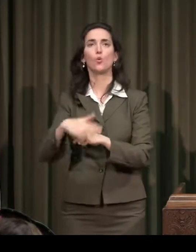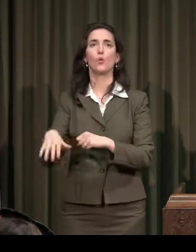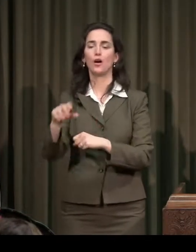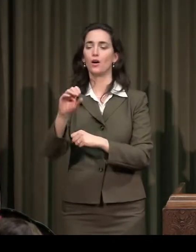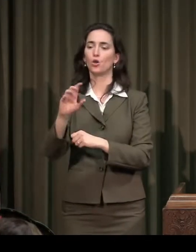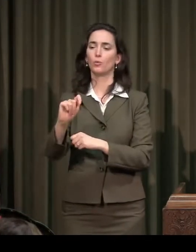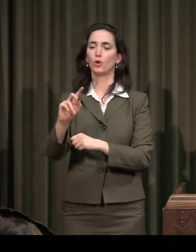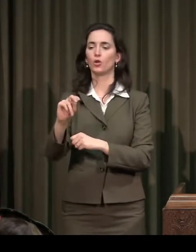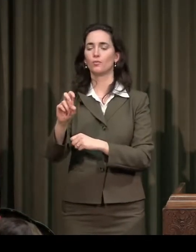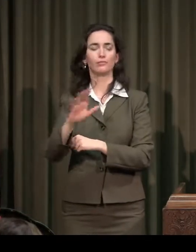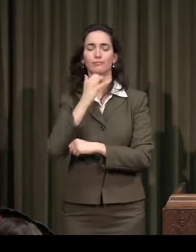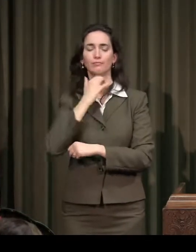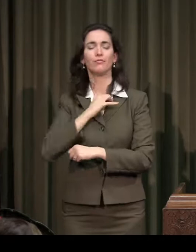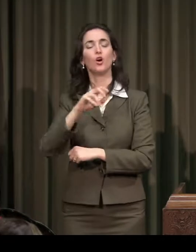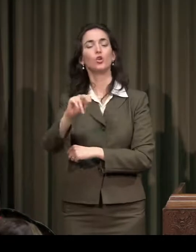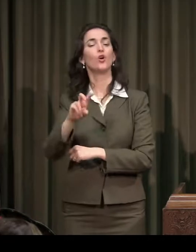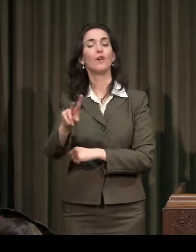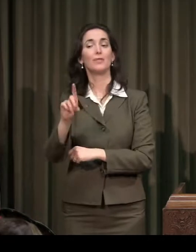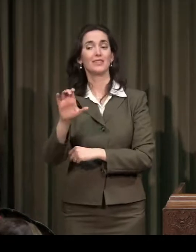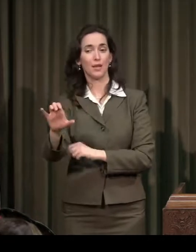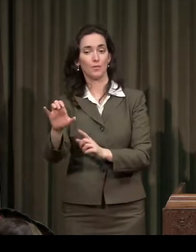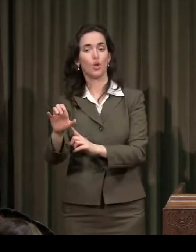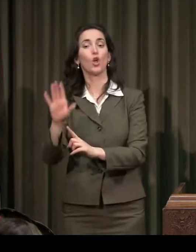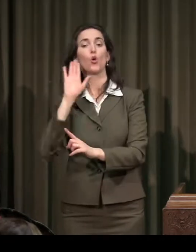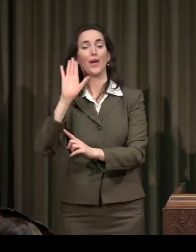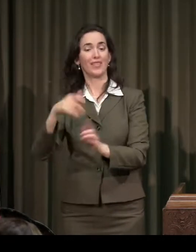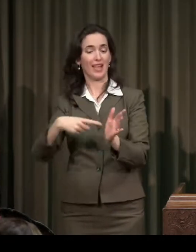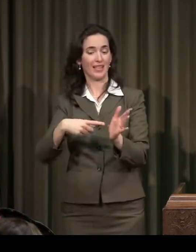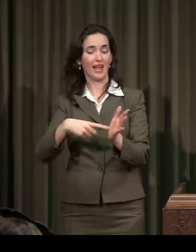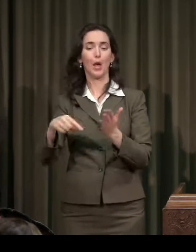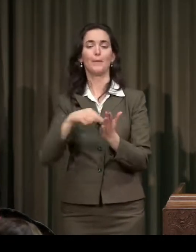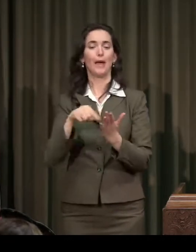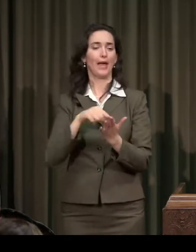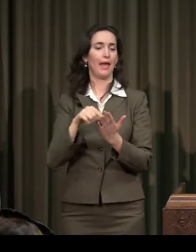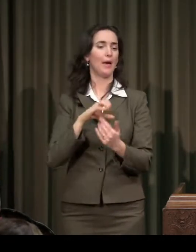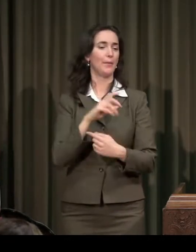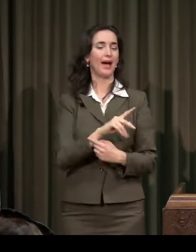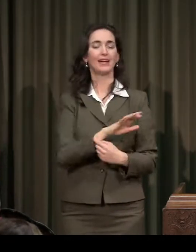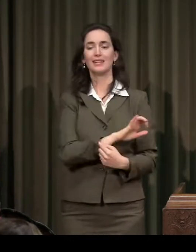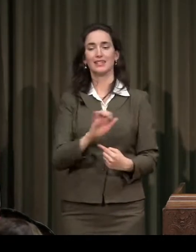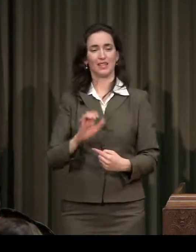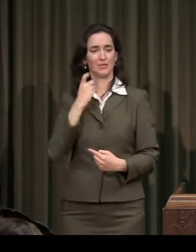december we will be paying that debt just like we paid the 313 million dollar